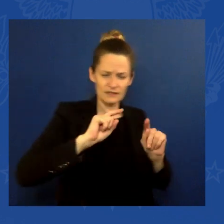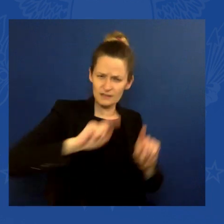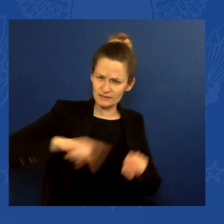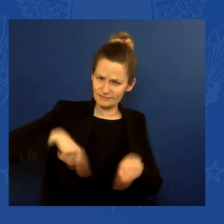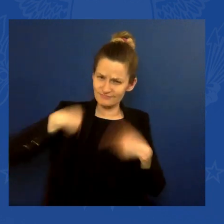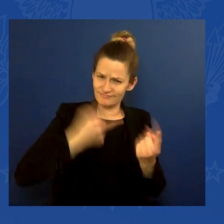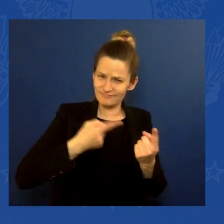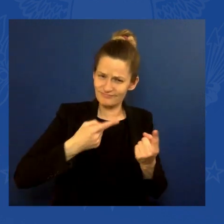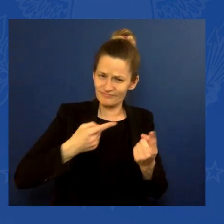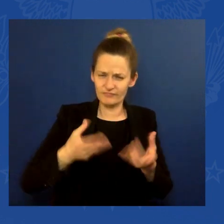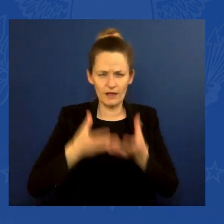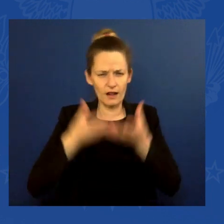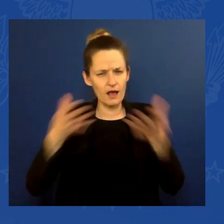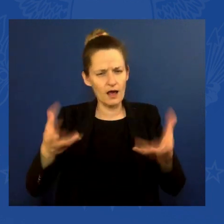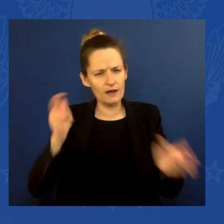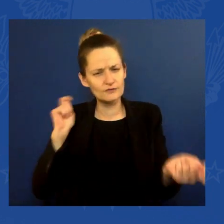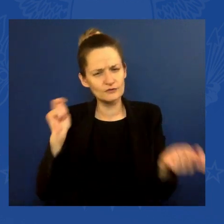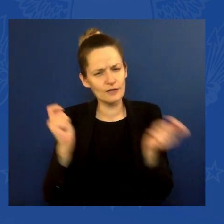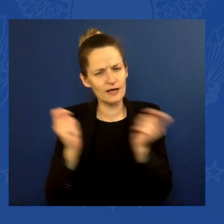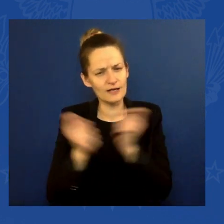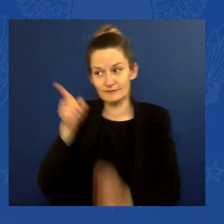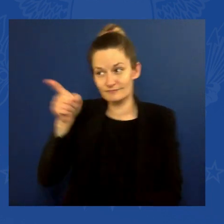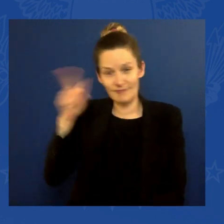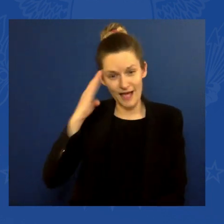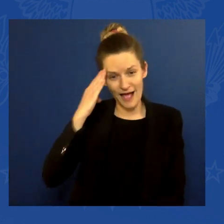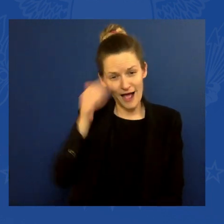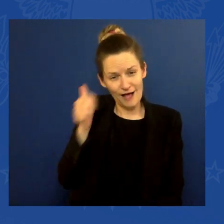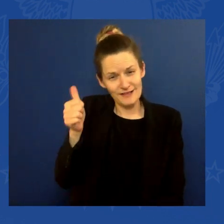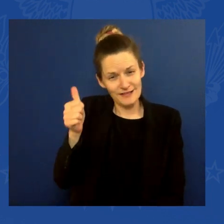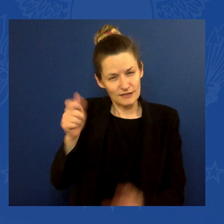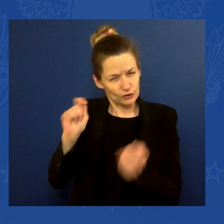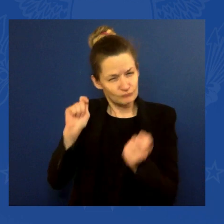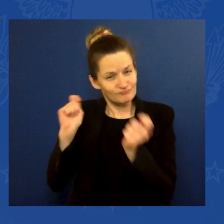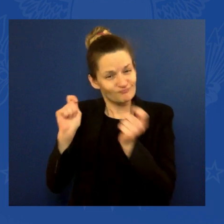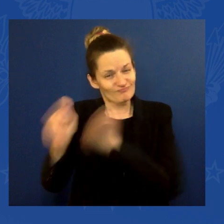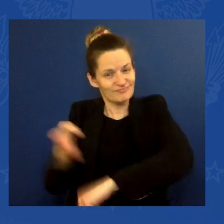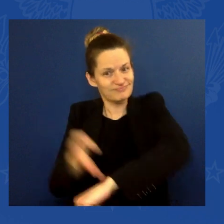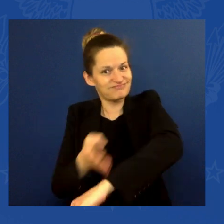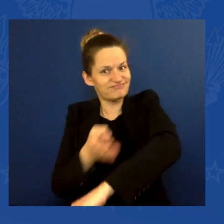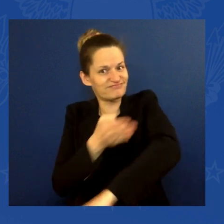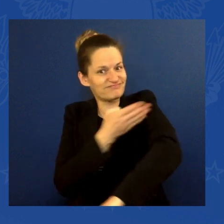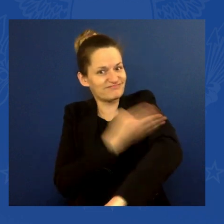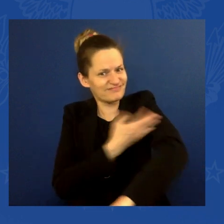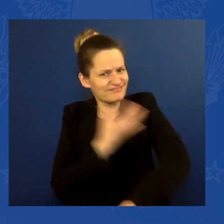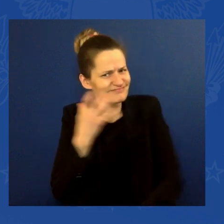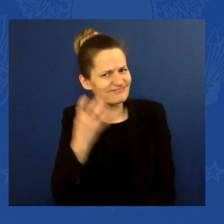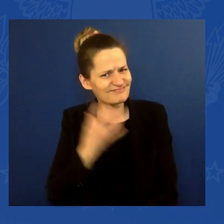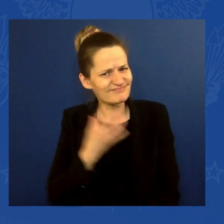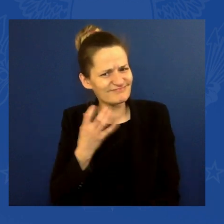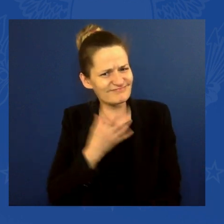Like so many Americans, that pride has been passed down in every generation of our family. And I might add, my family --